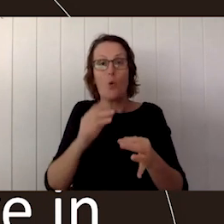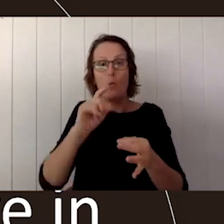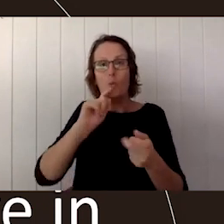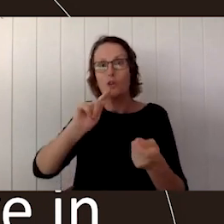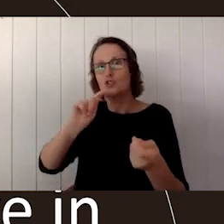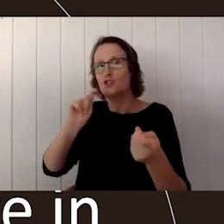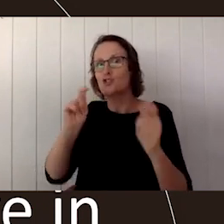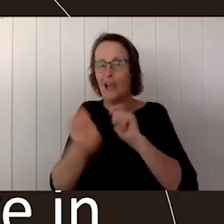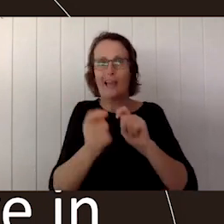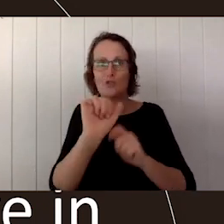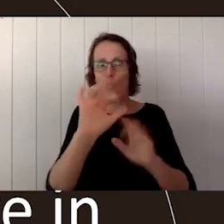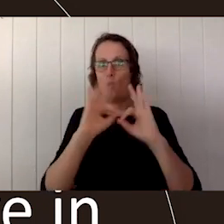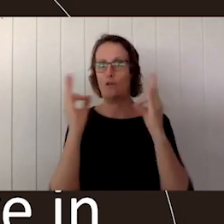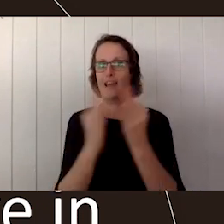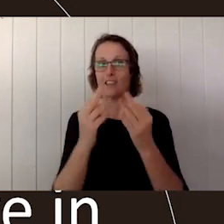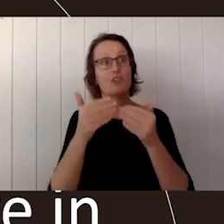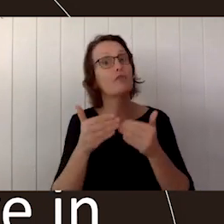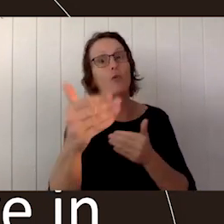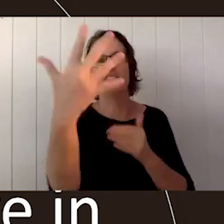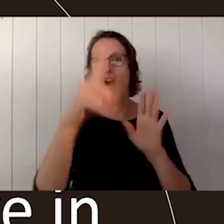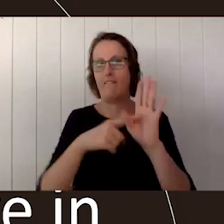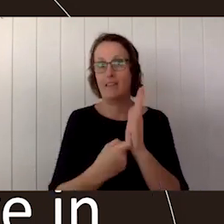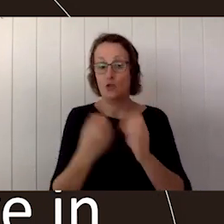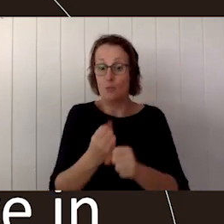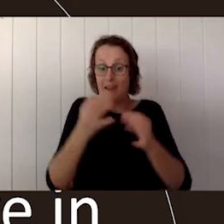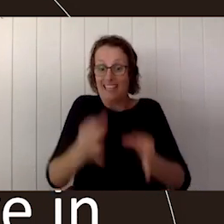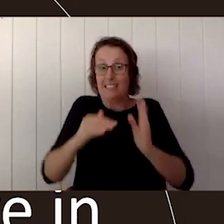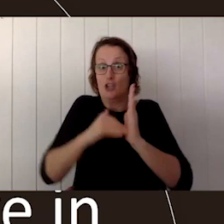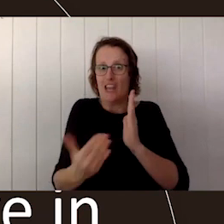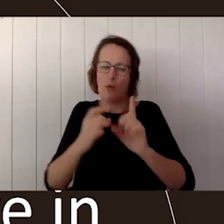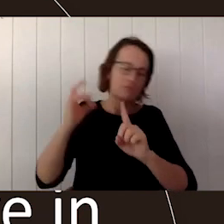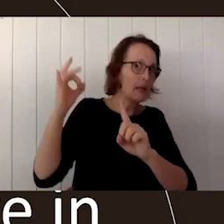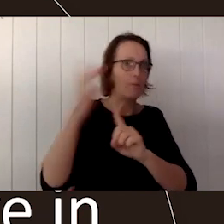five years. The decisions that we make now are absolutely critical.